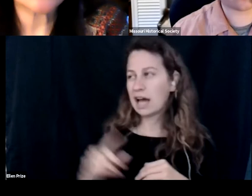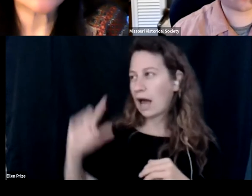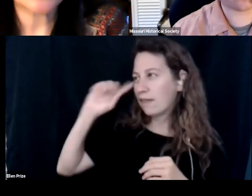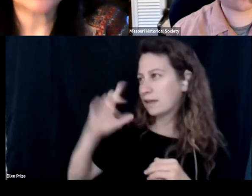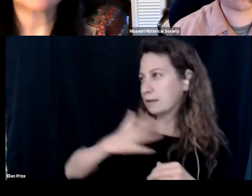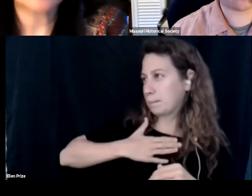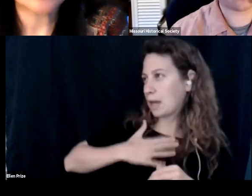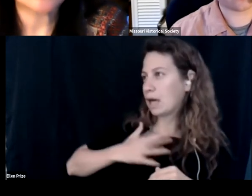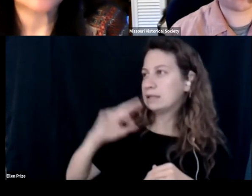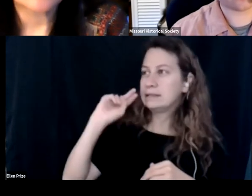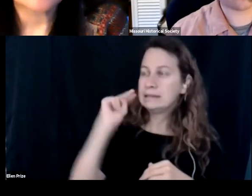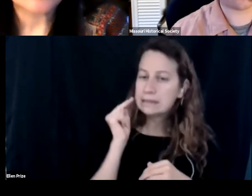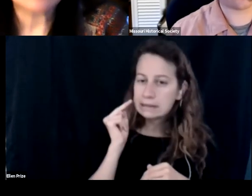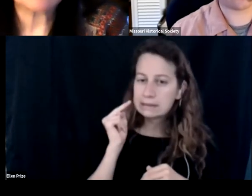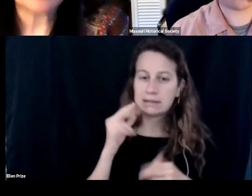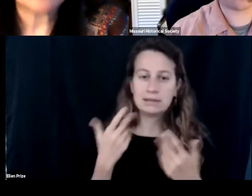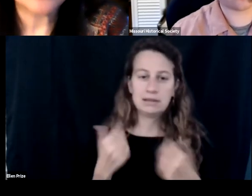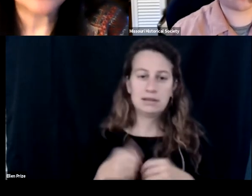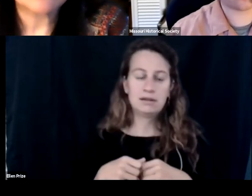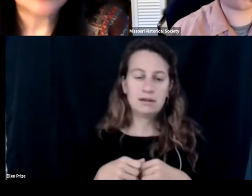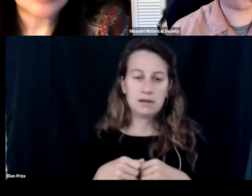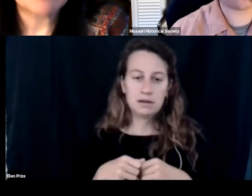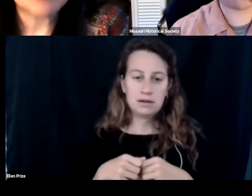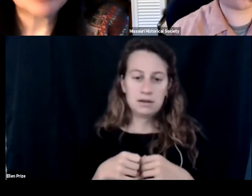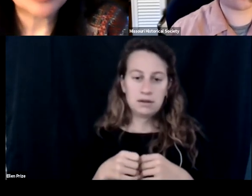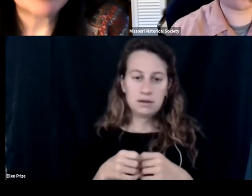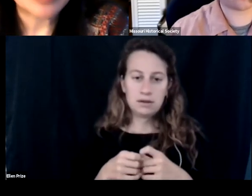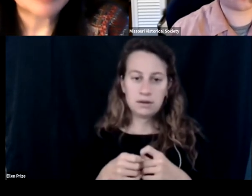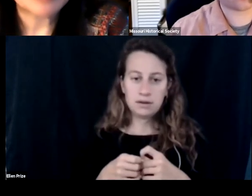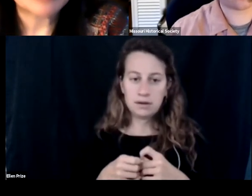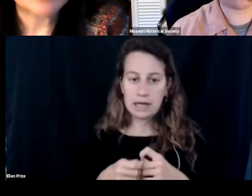things going on. And certainly after 911, I remember the